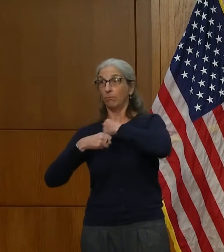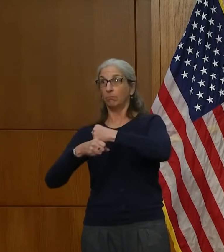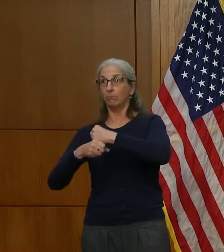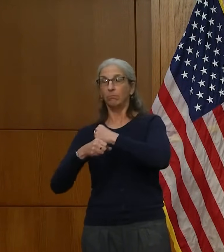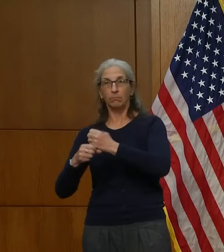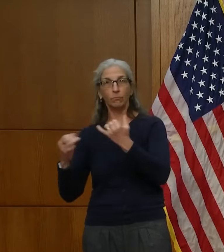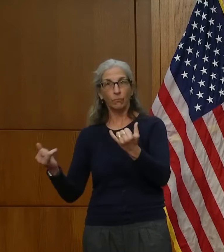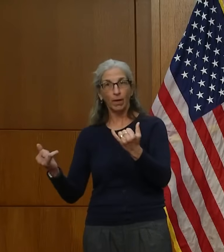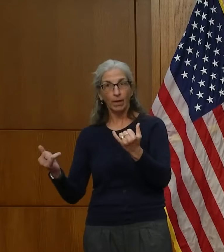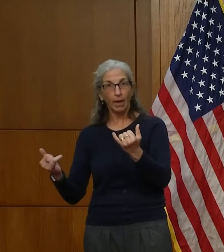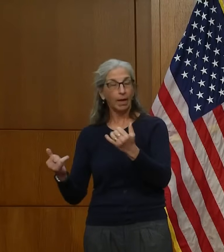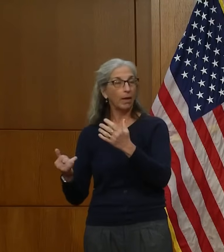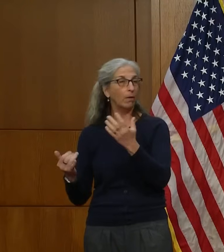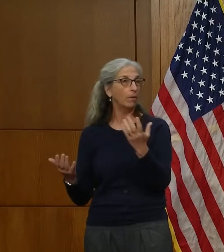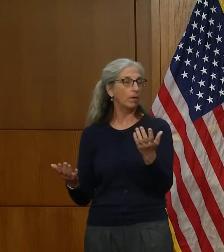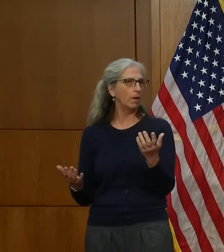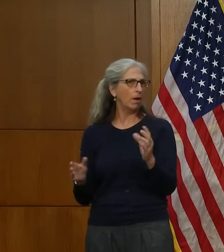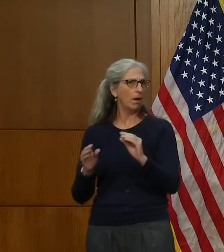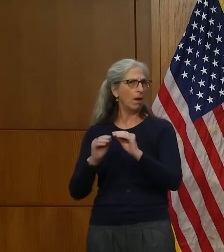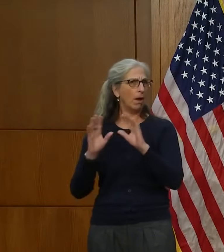ANSWER TO THAT OTHER THAN TO KNOW THAT THEY ARE